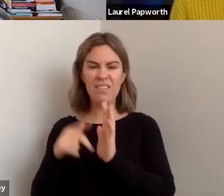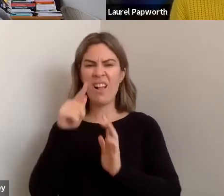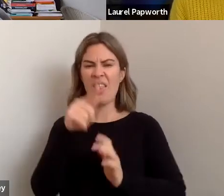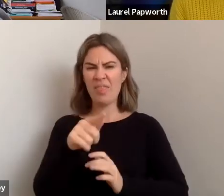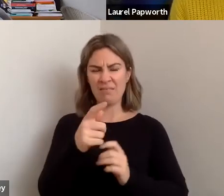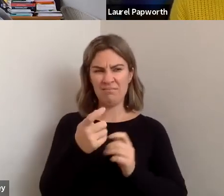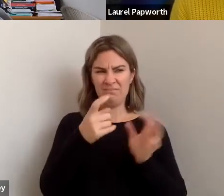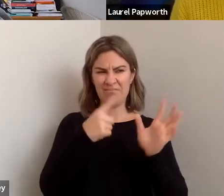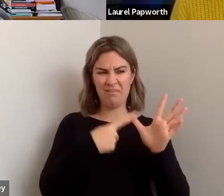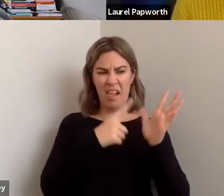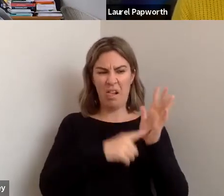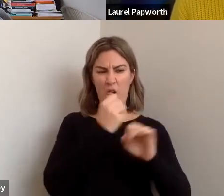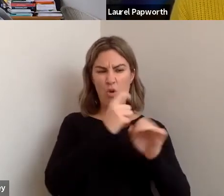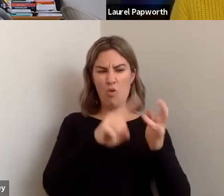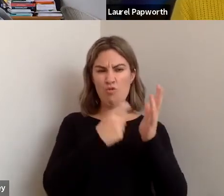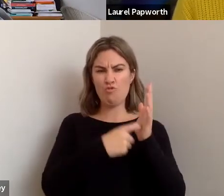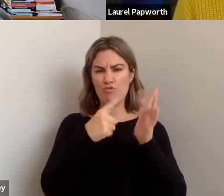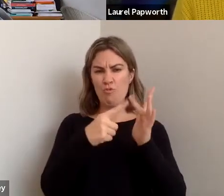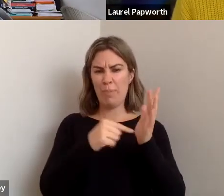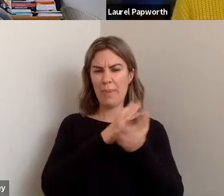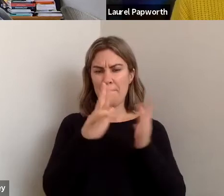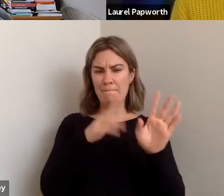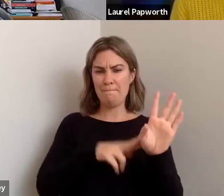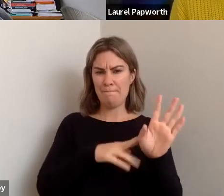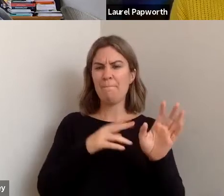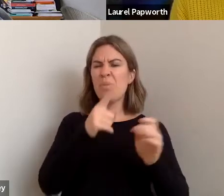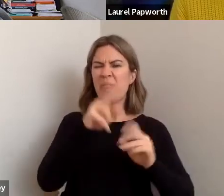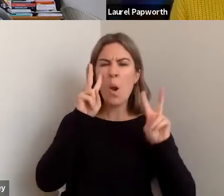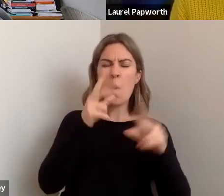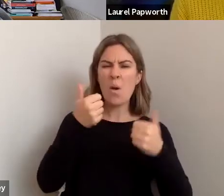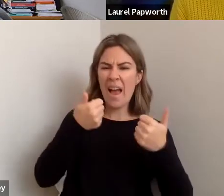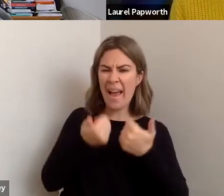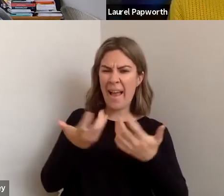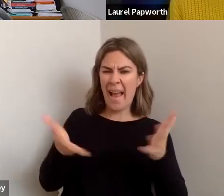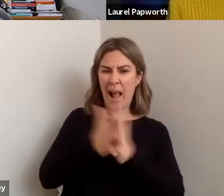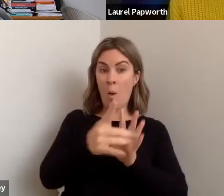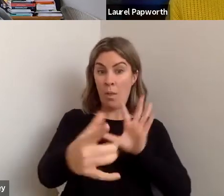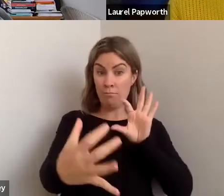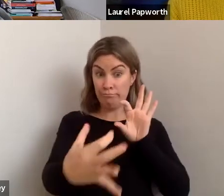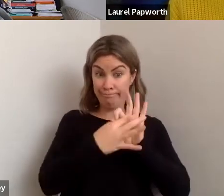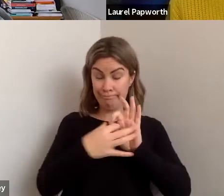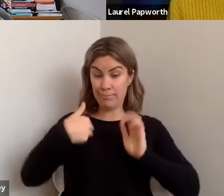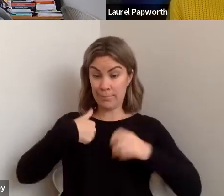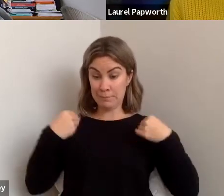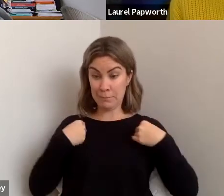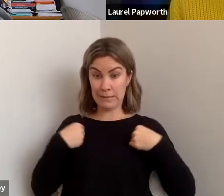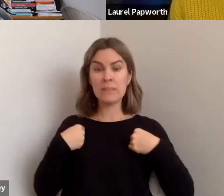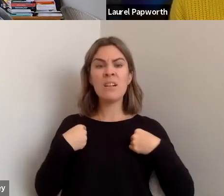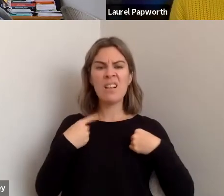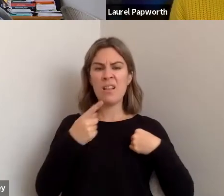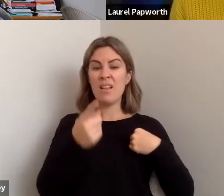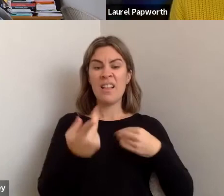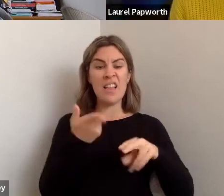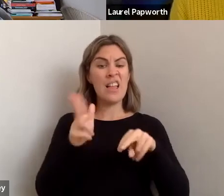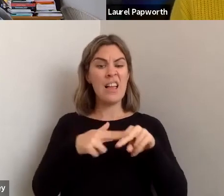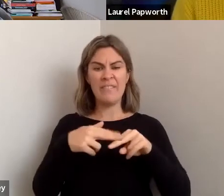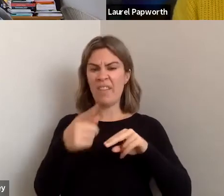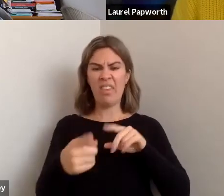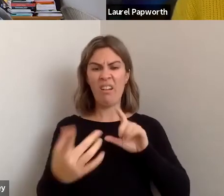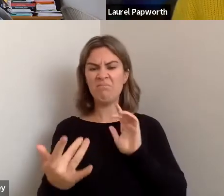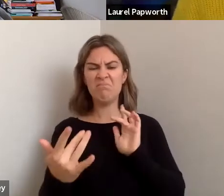give you three strikes an you're out.